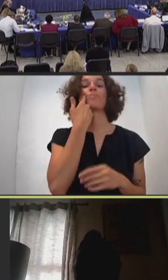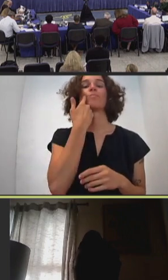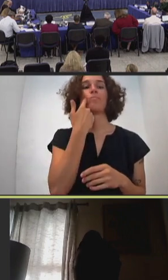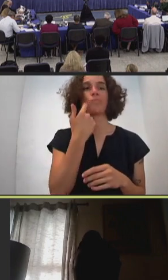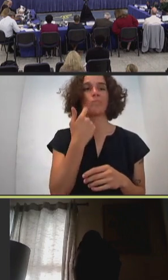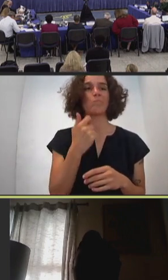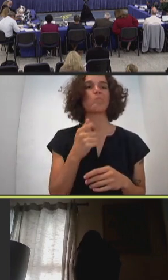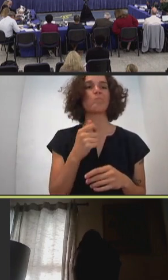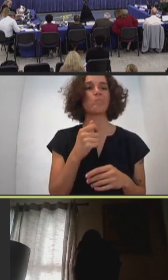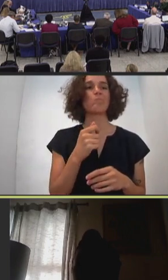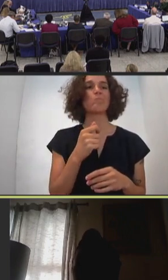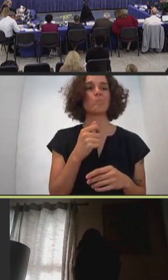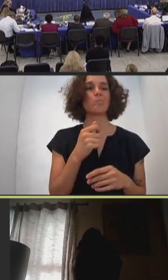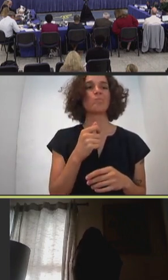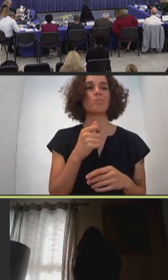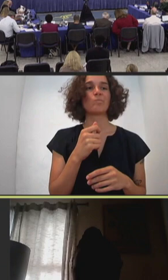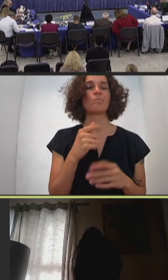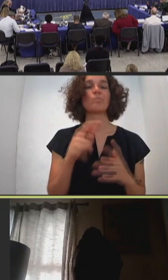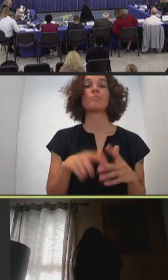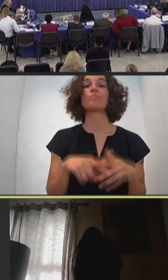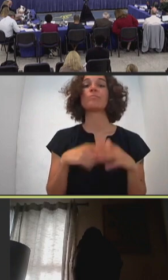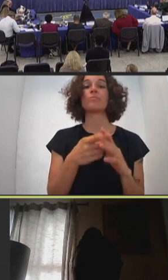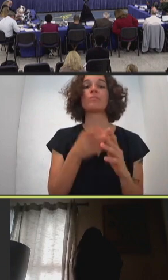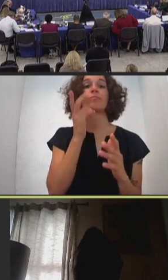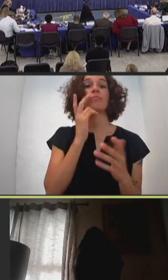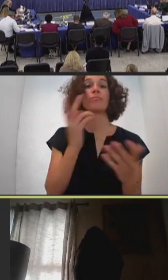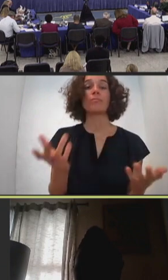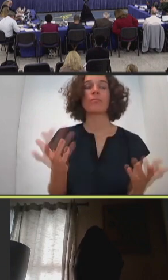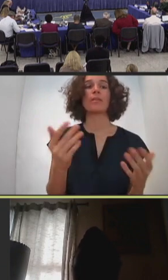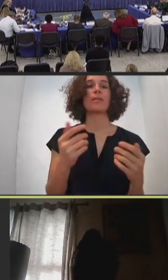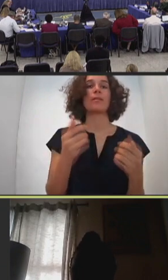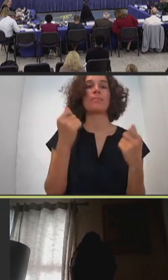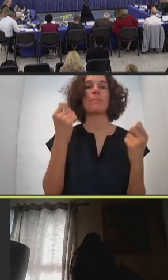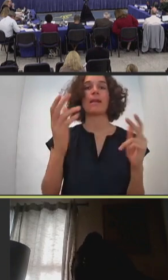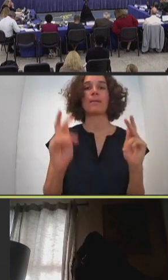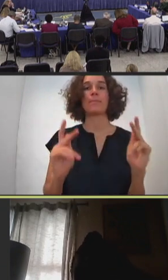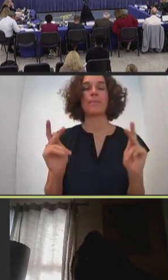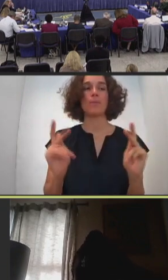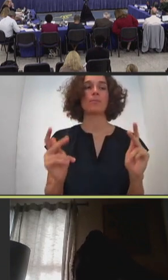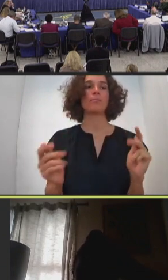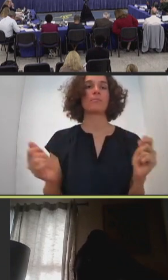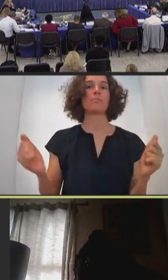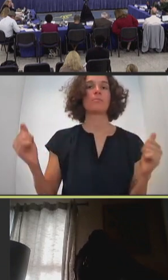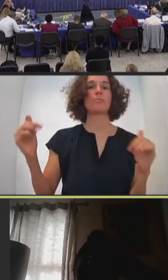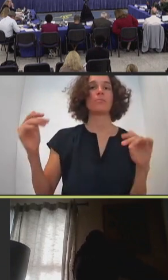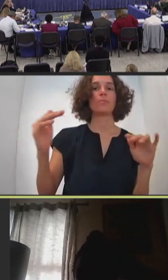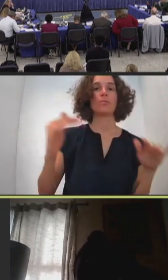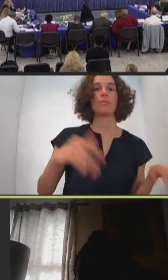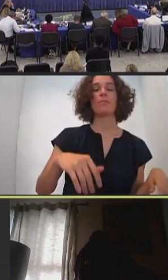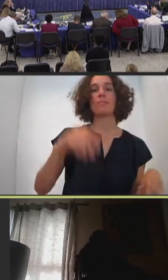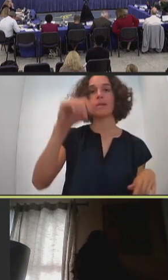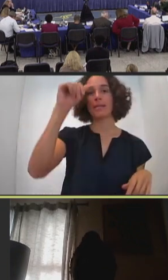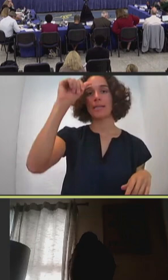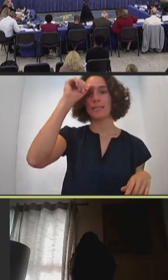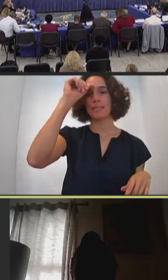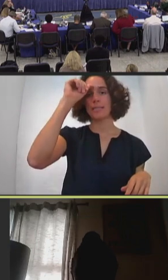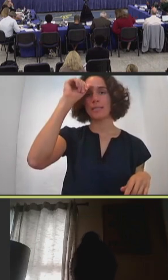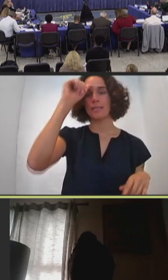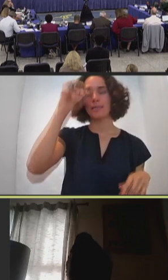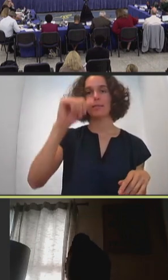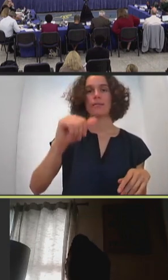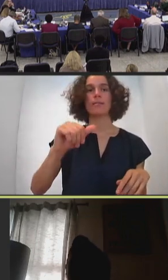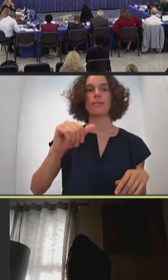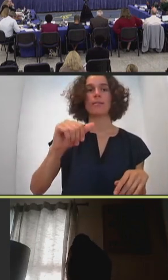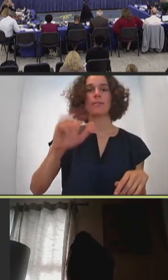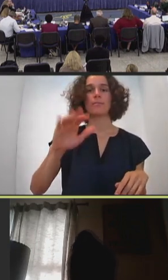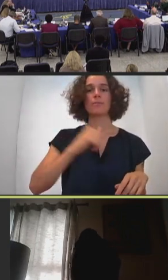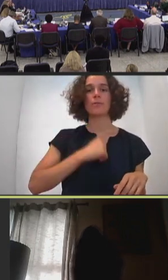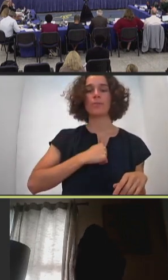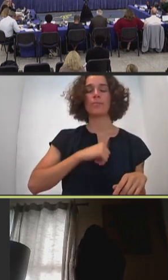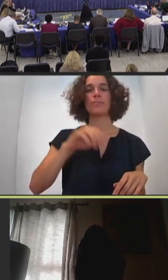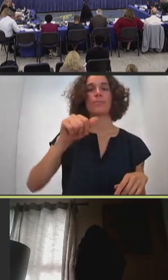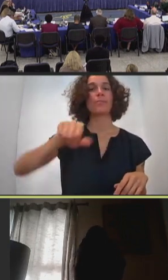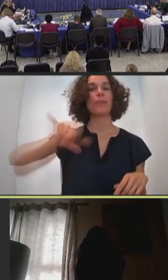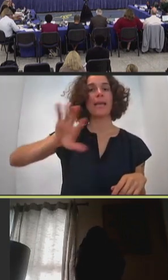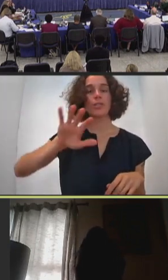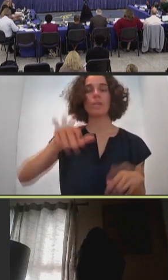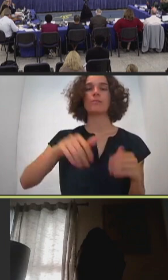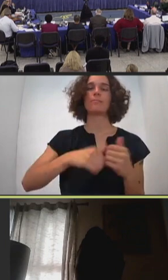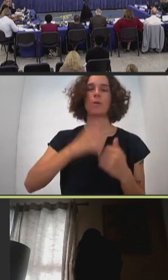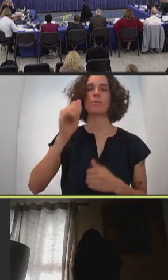months, we've started to see a large population from India, South of -- sorry, Asia, mostly India,